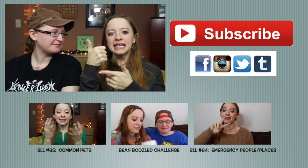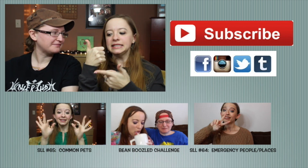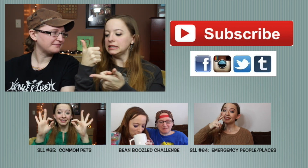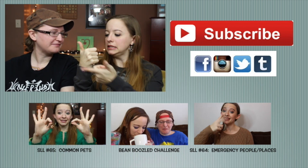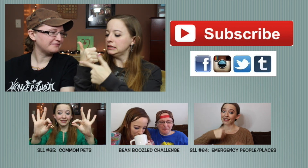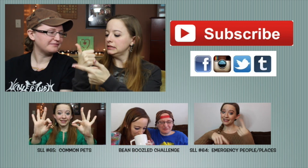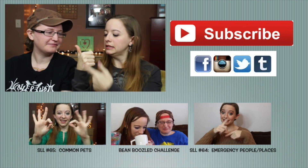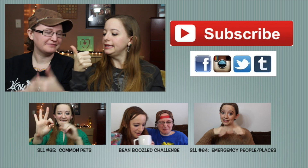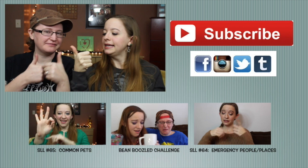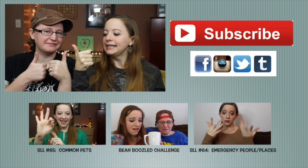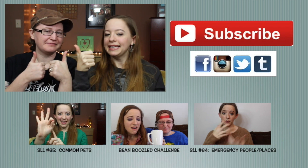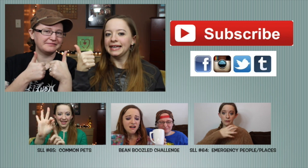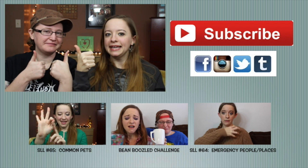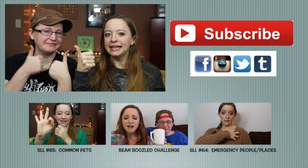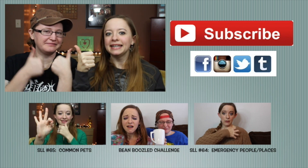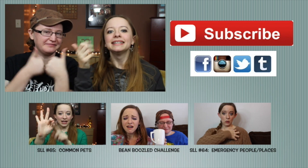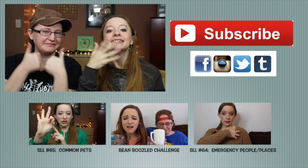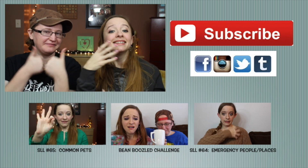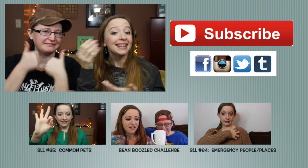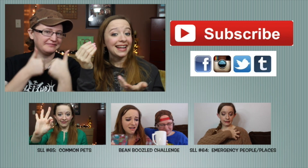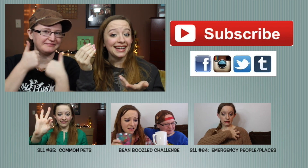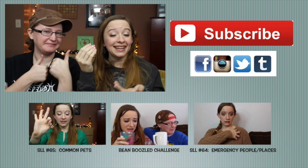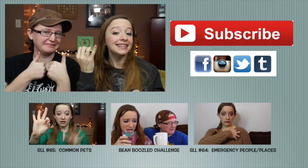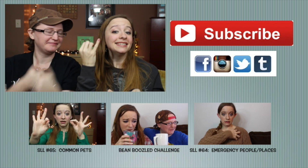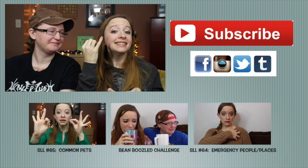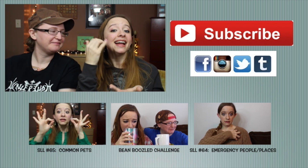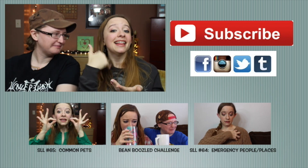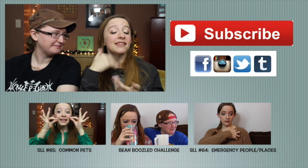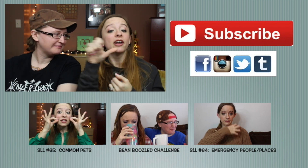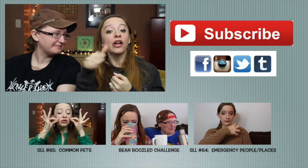the LIKE button below Click it and